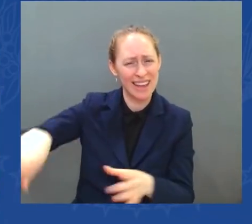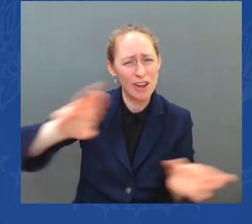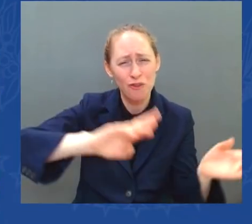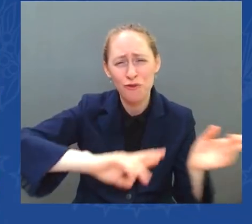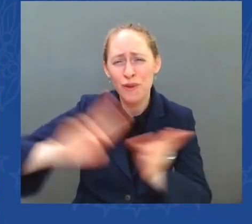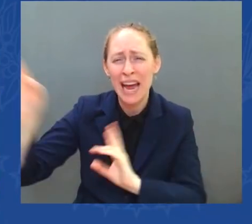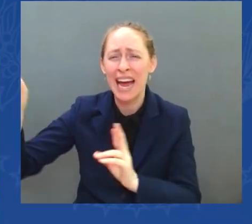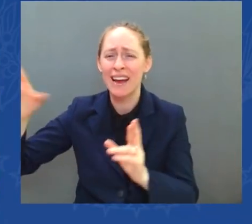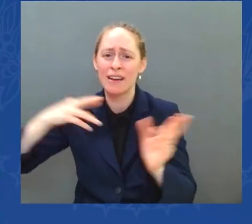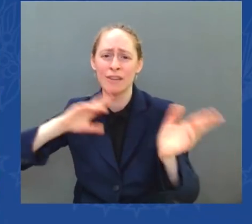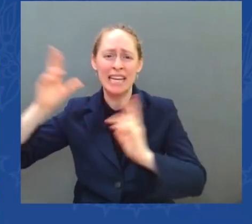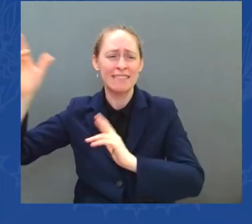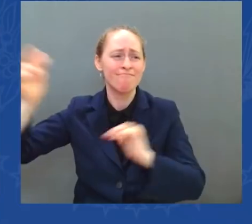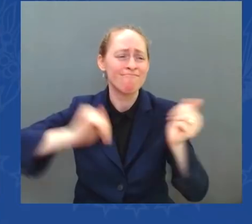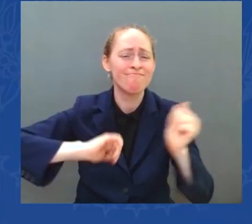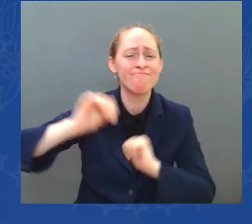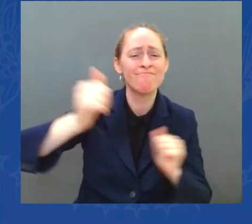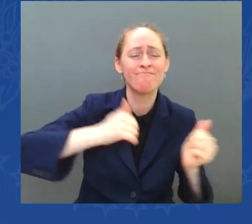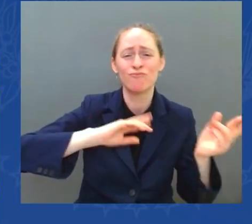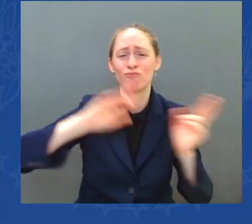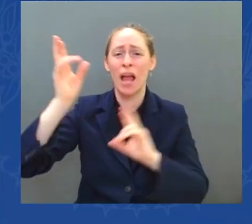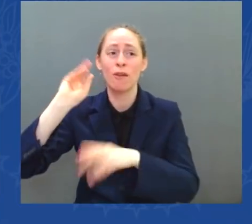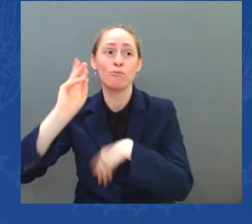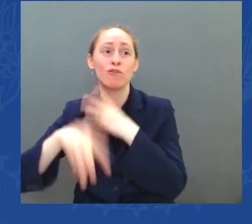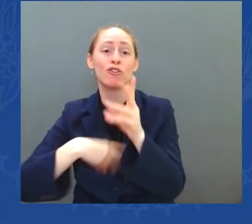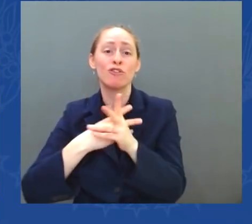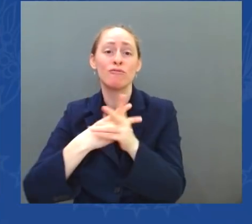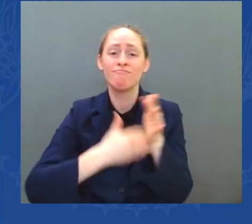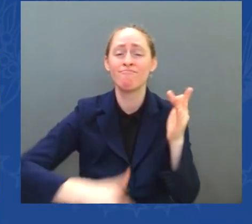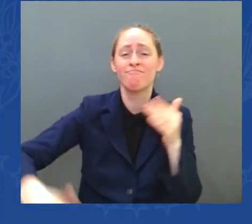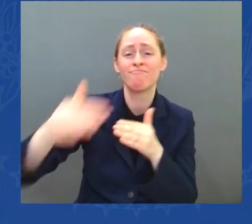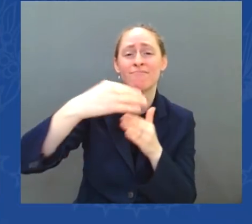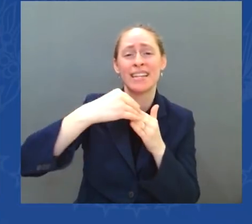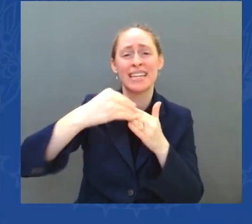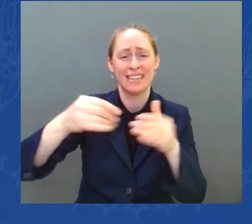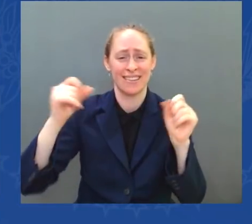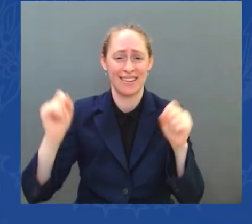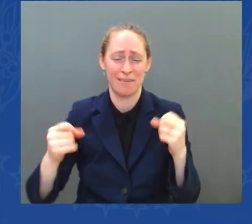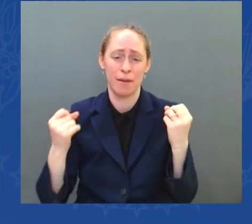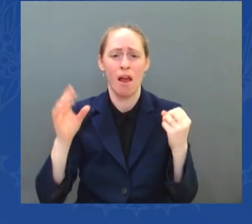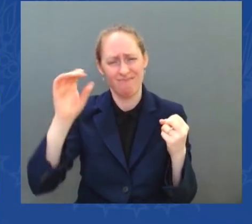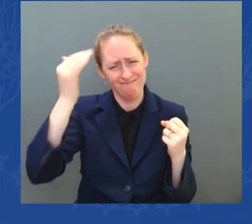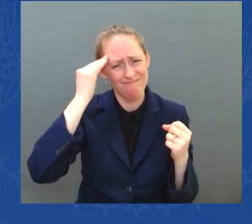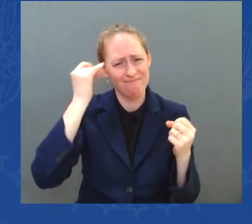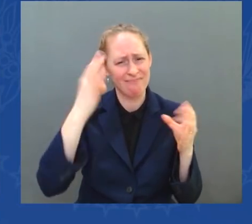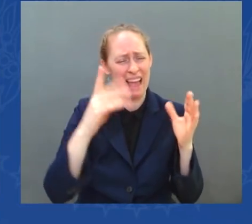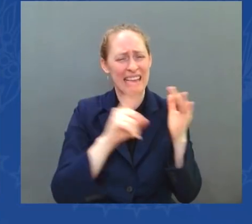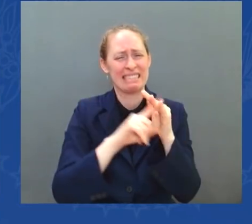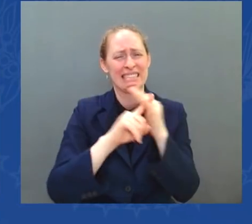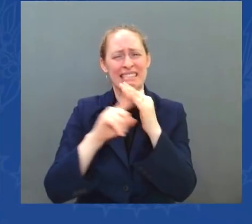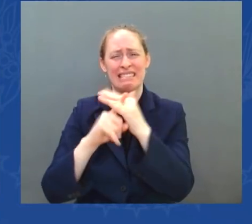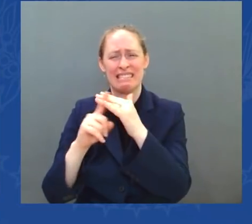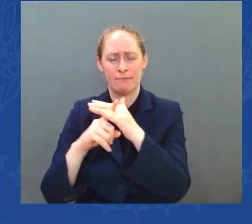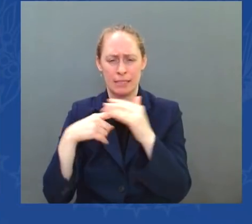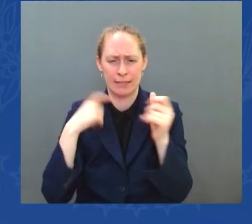We still face tremendous challenges, but if we can keep coming together, invest in the backbone of America, the middle class,